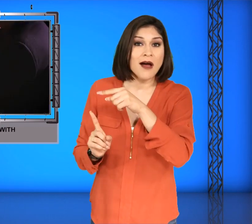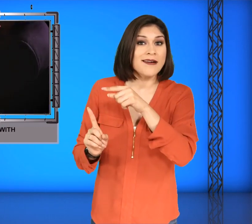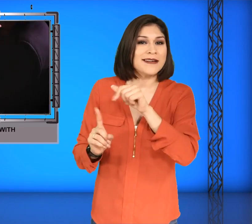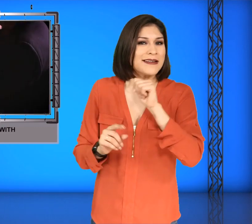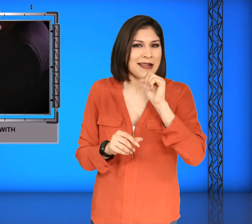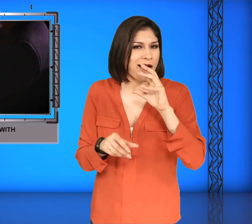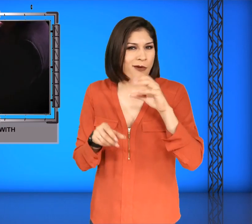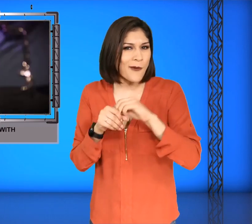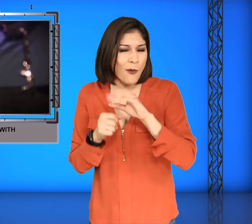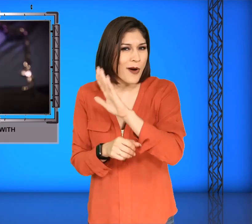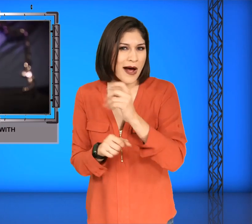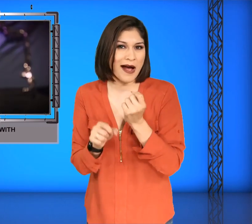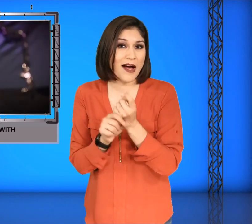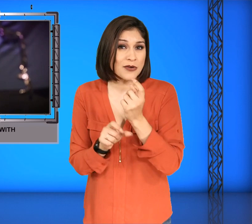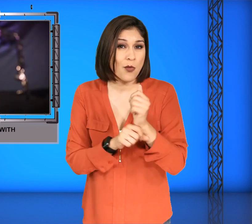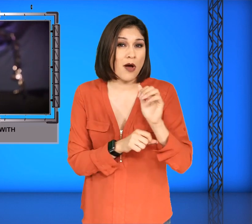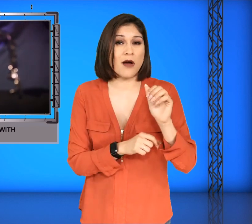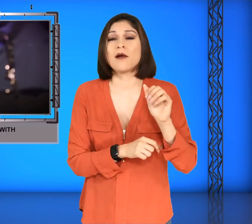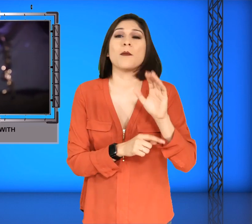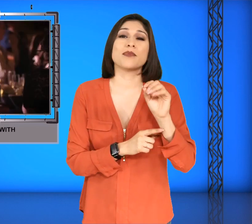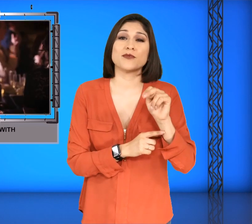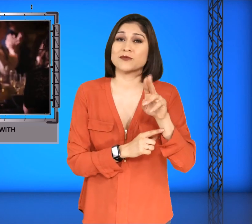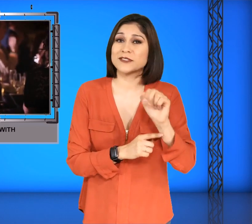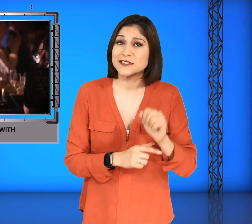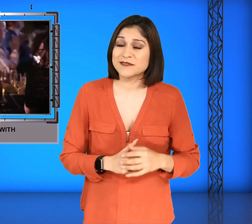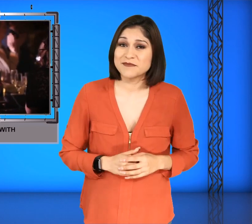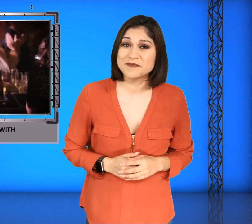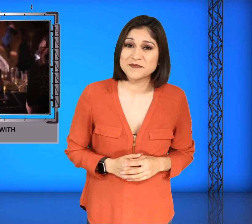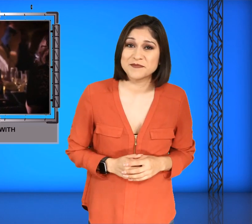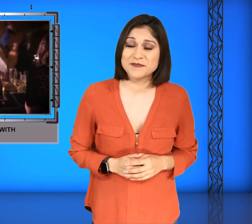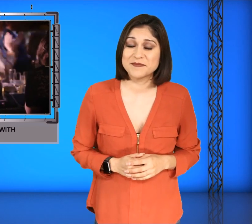The $10 million dollar bonus is separate from the employees annual bonus.